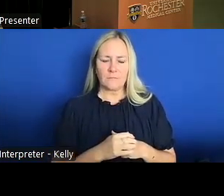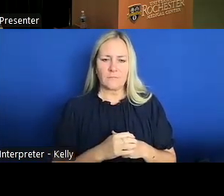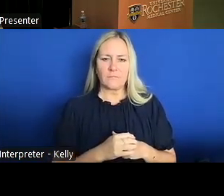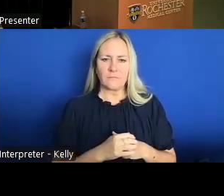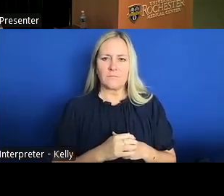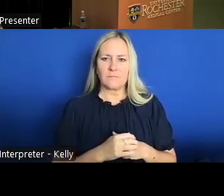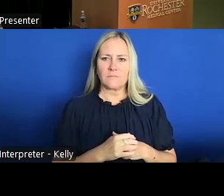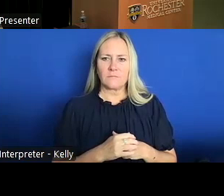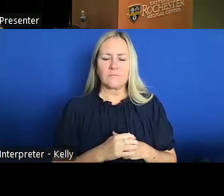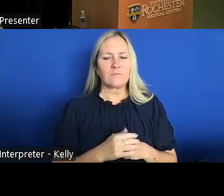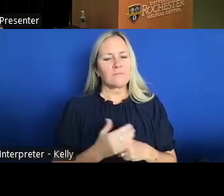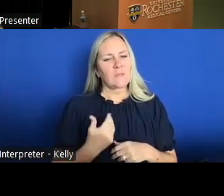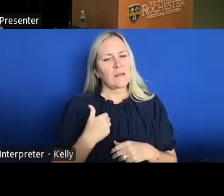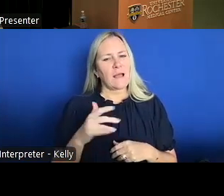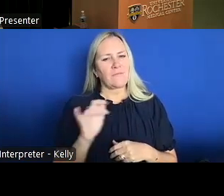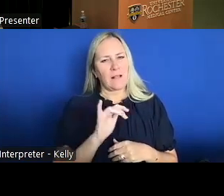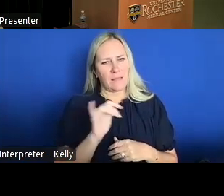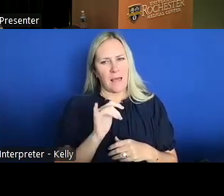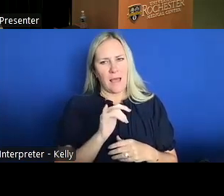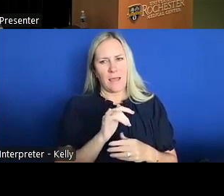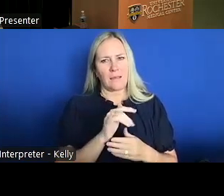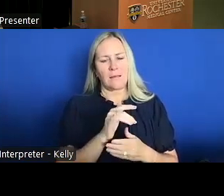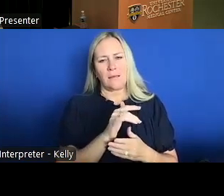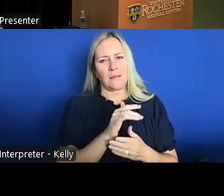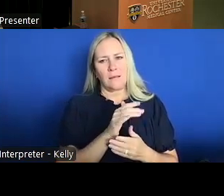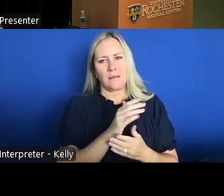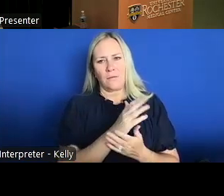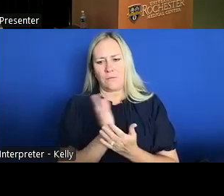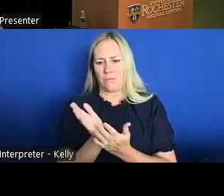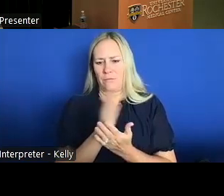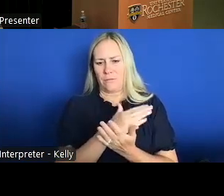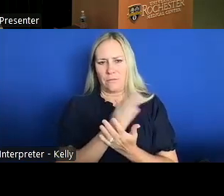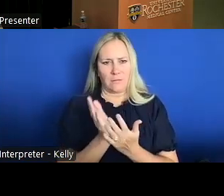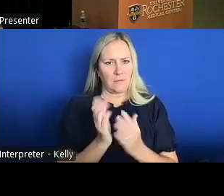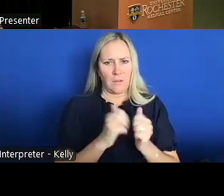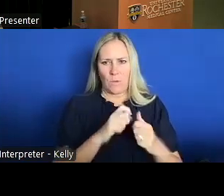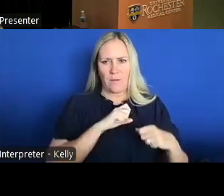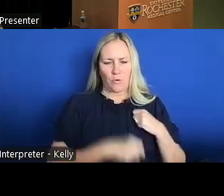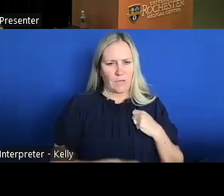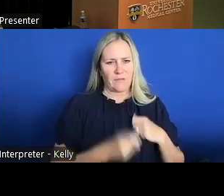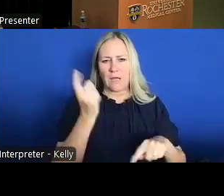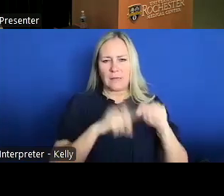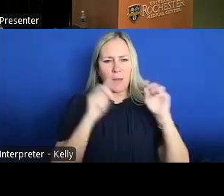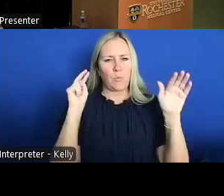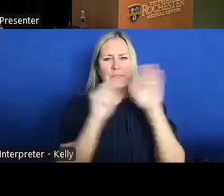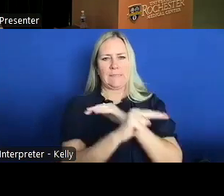grief so there's no predictable timetable because even though we know that many people who come to